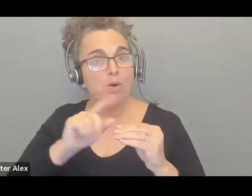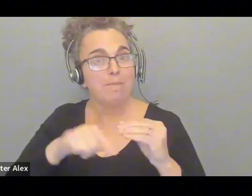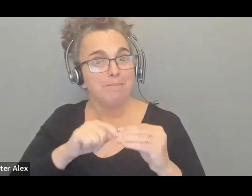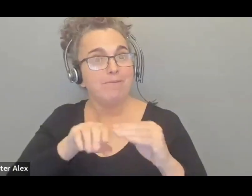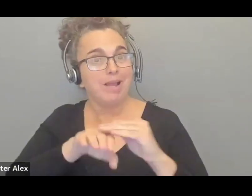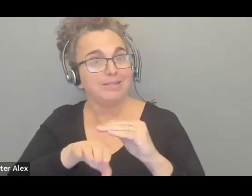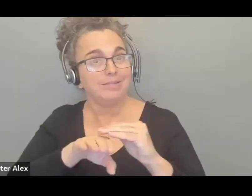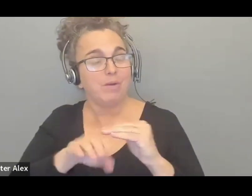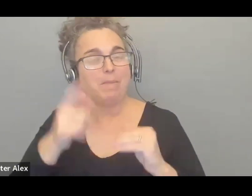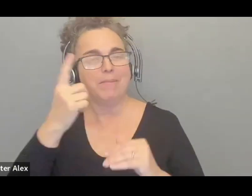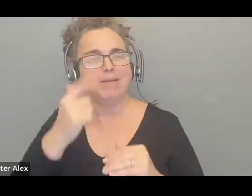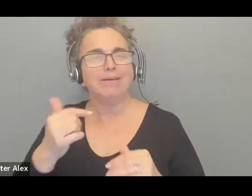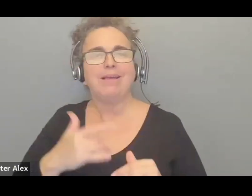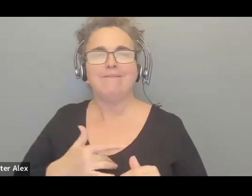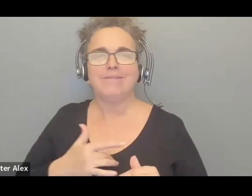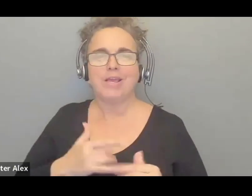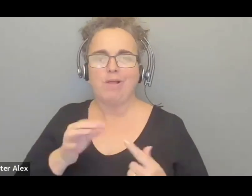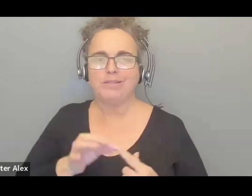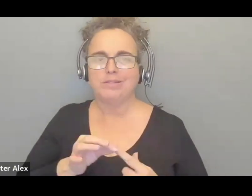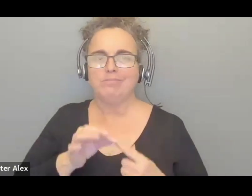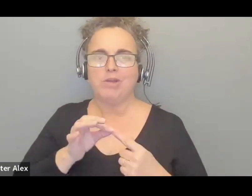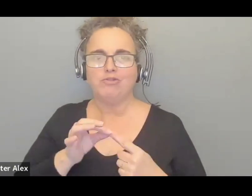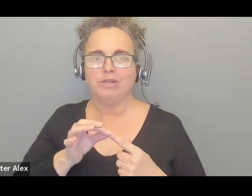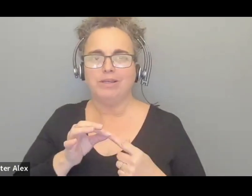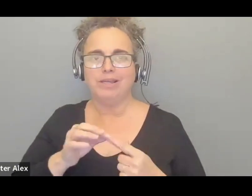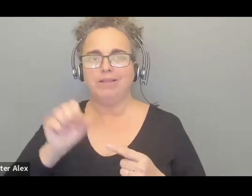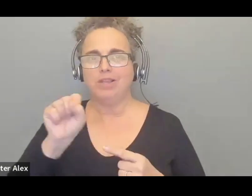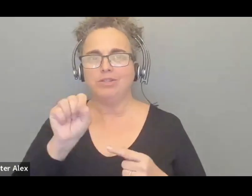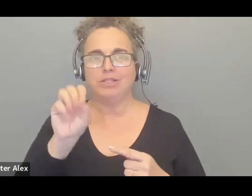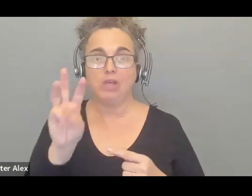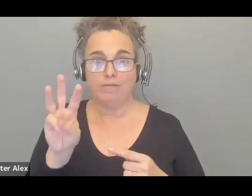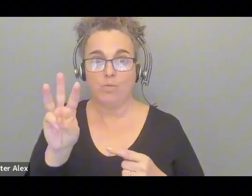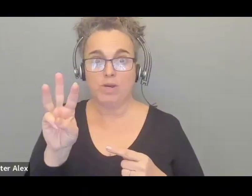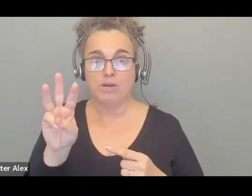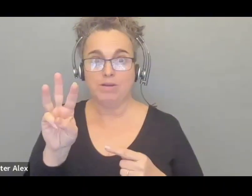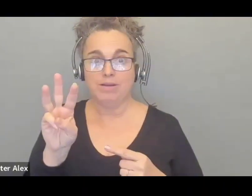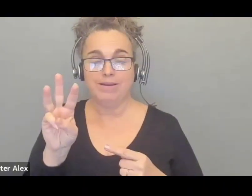'cause I feel that especially in the software industry,